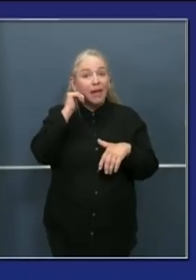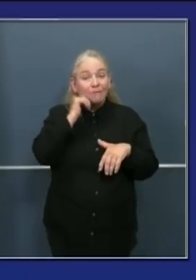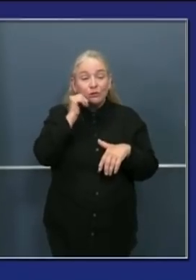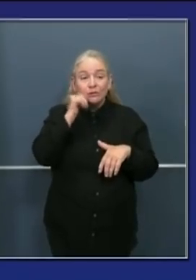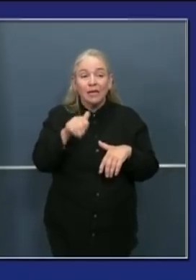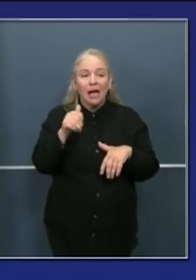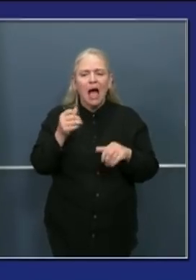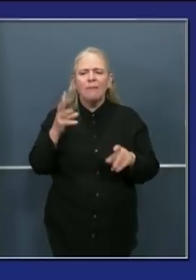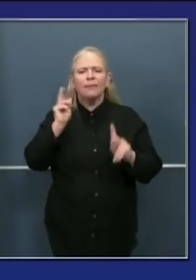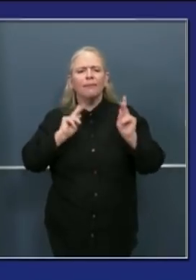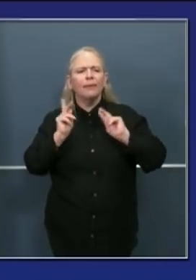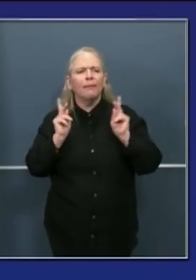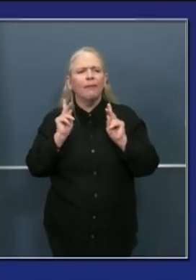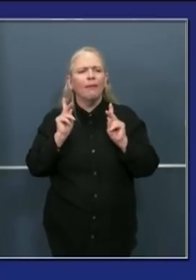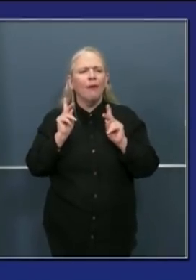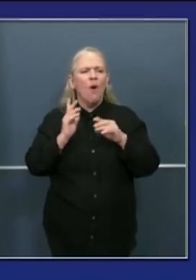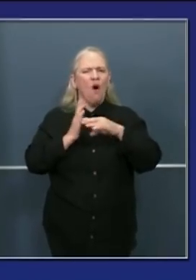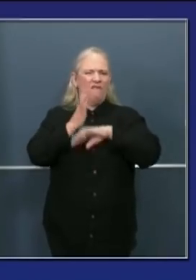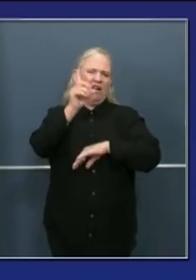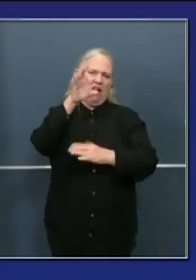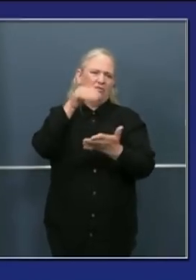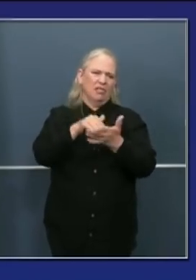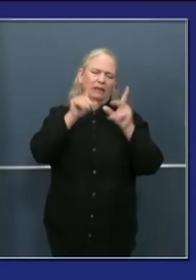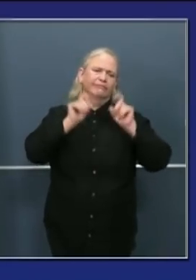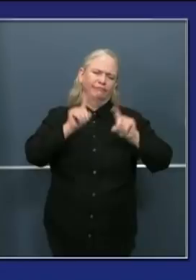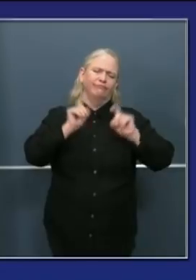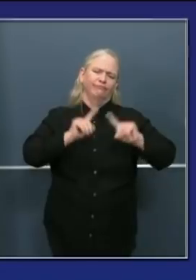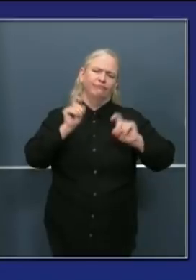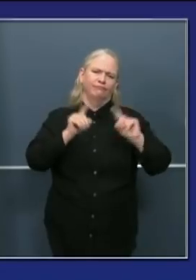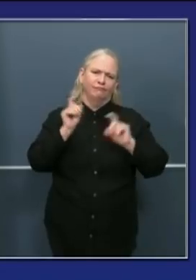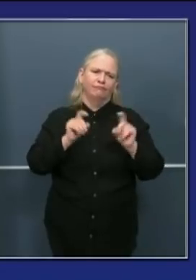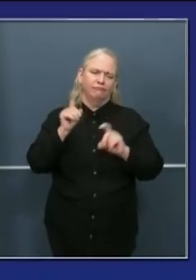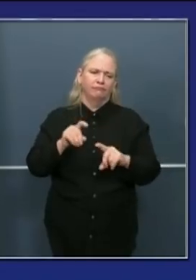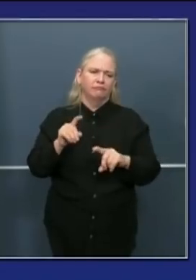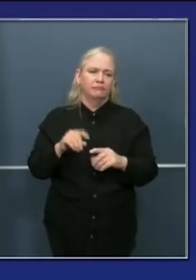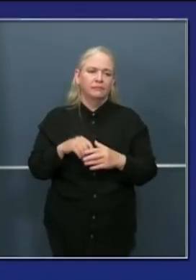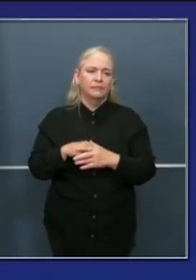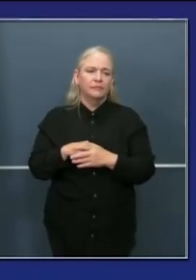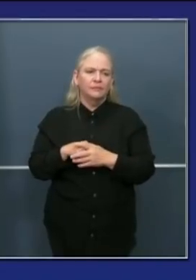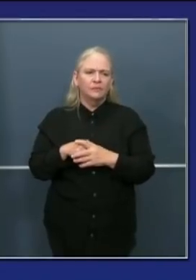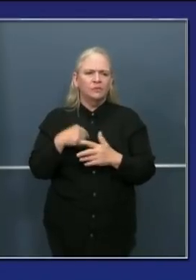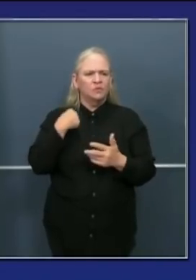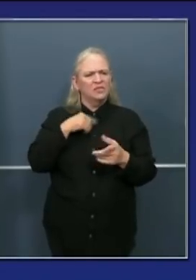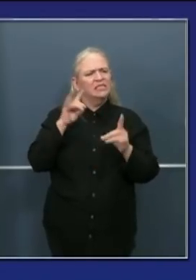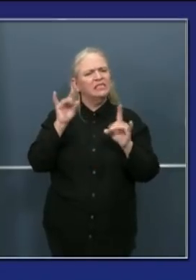THE ONGOING POSITIVITY RATE WITH AN AVERAGE DAILY NUMBER OF TESTS NOW INCREASING IN EXCESS OF 100,000.